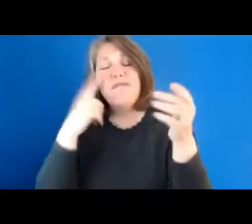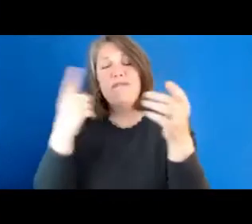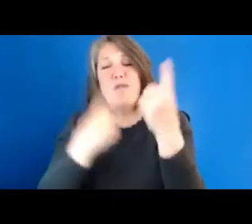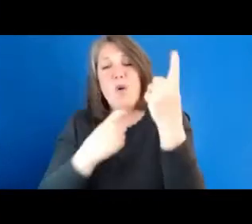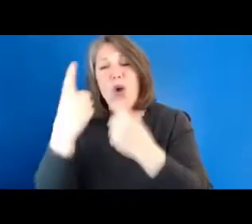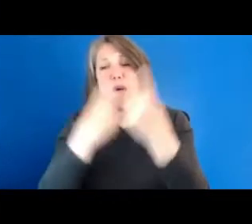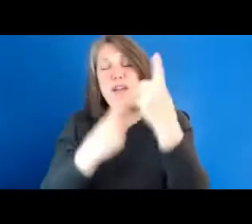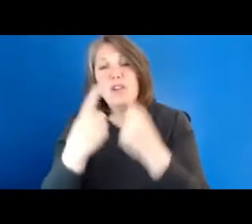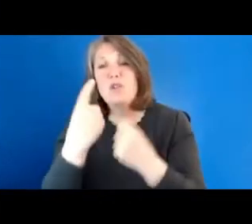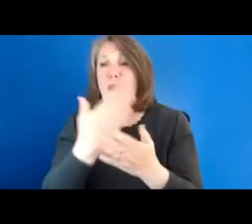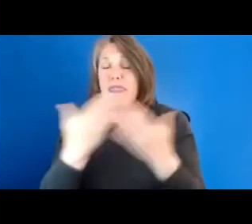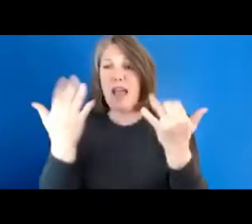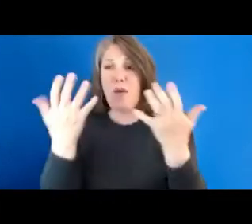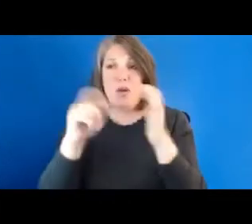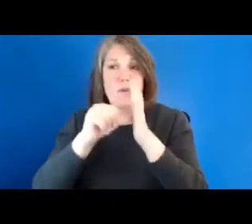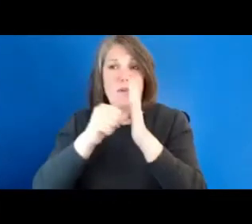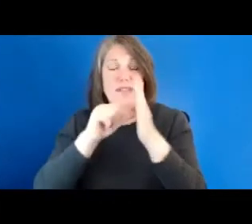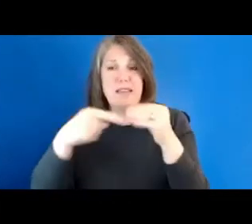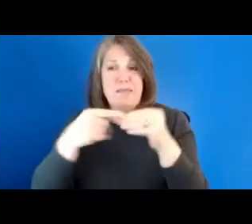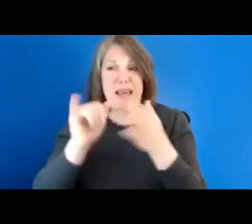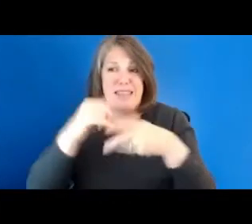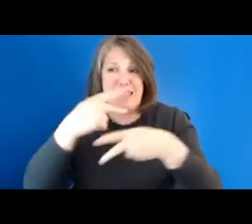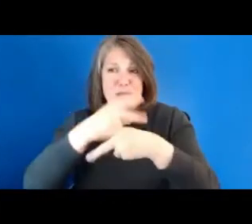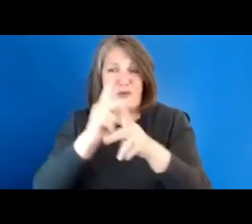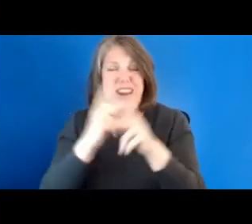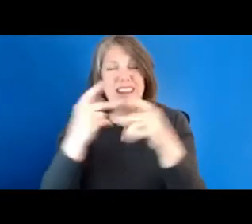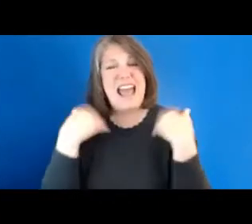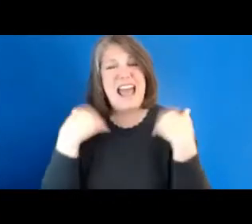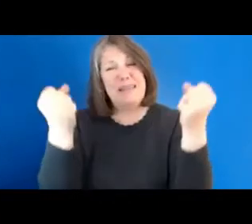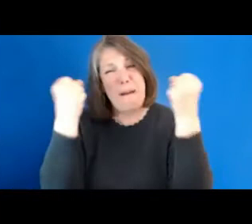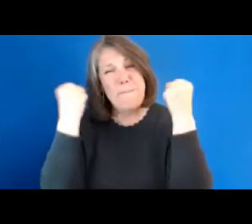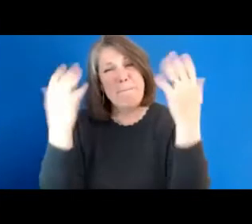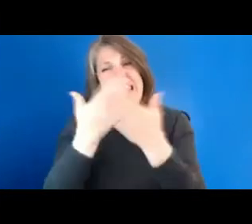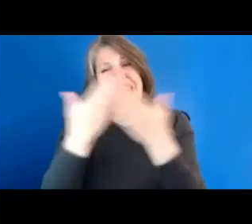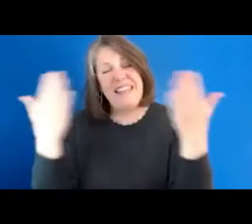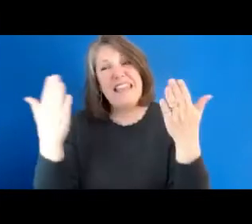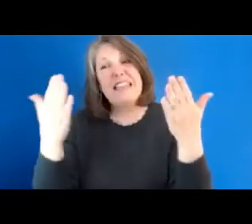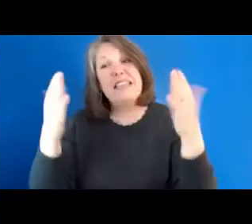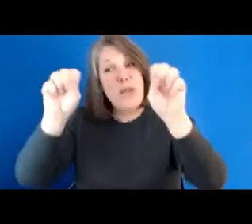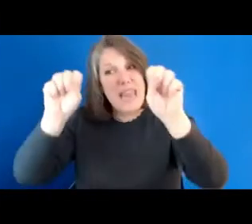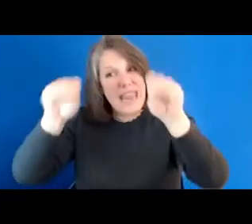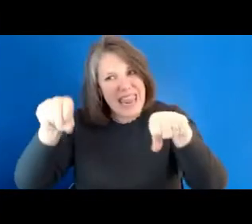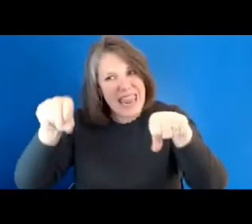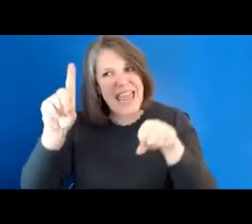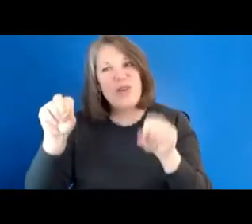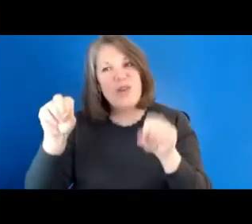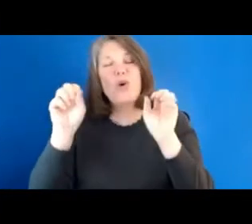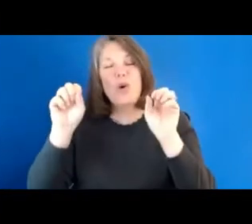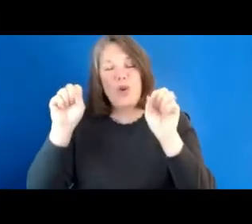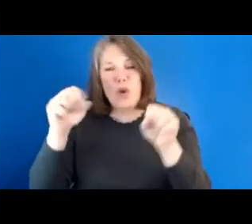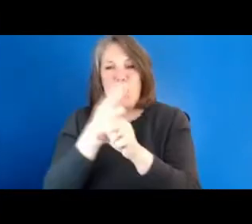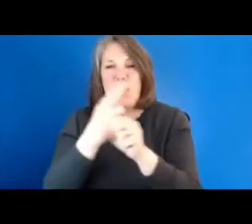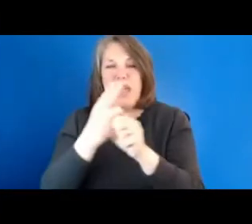17:02:33 That while it has many things you can do, you can use it exactly in the way